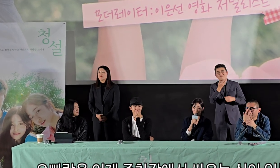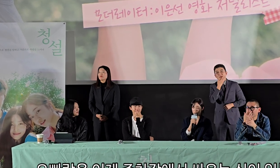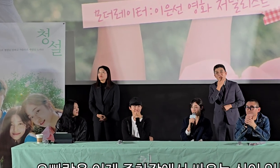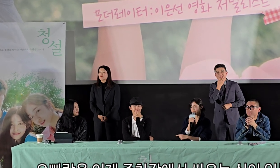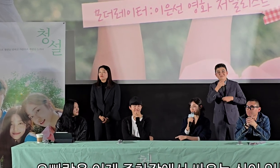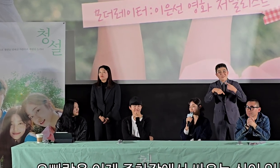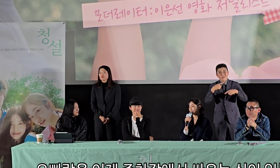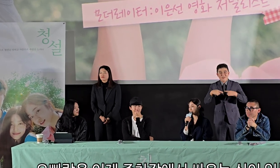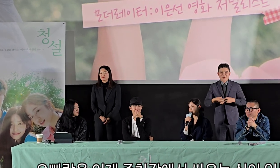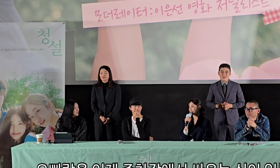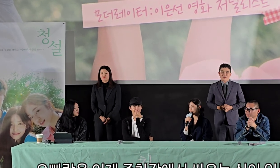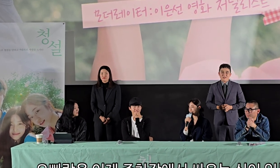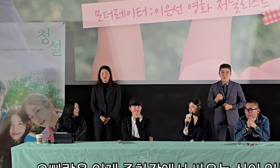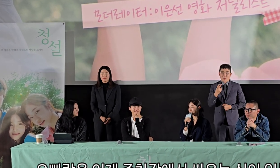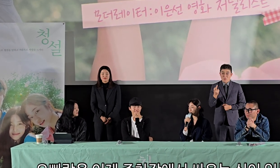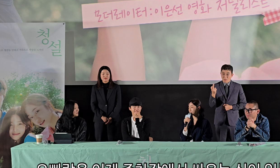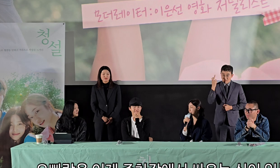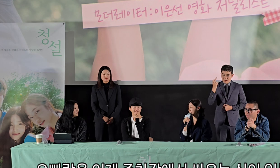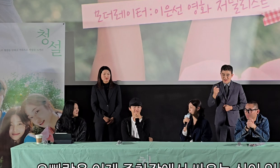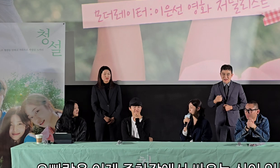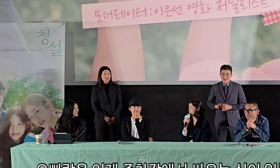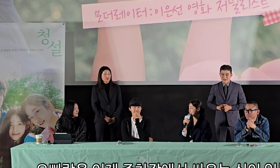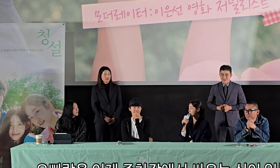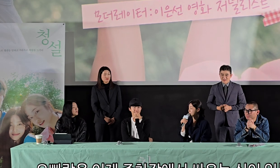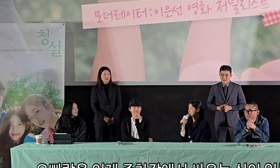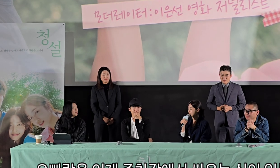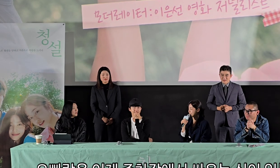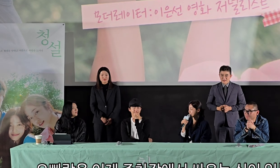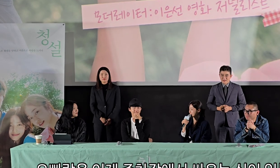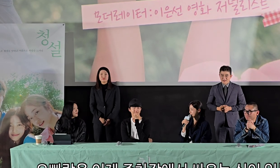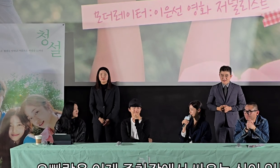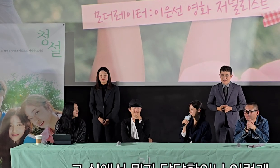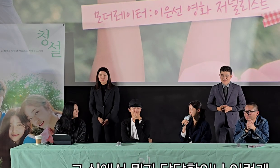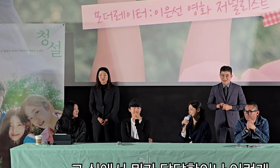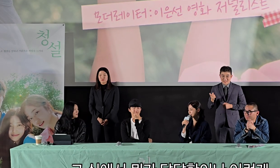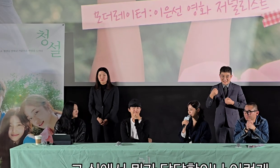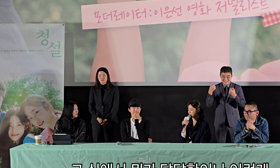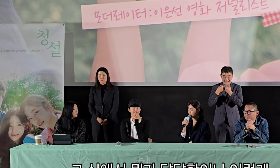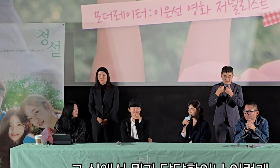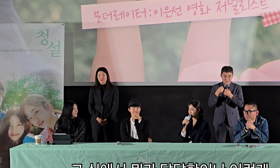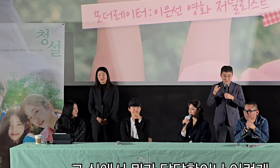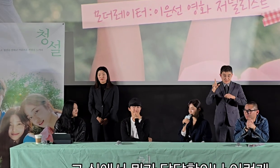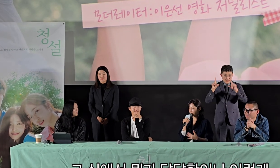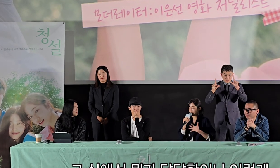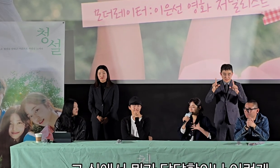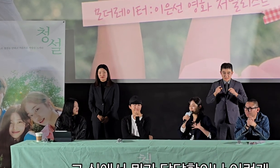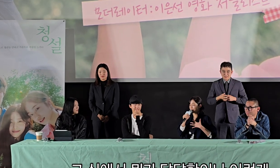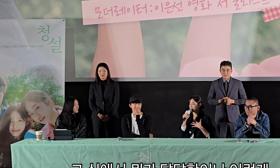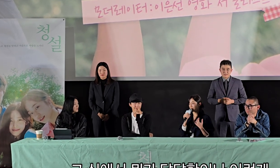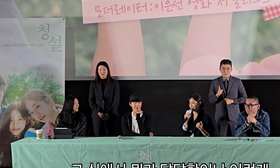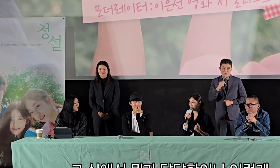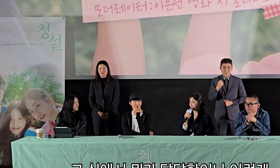There's a scene where my brother and I fight in the parking lot, and I think a lot of that frustration